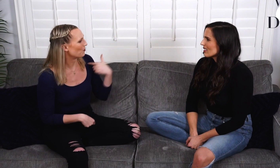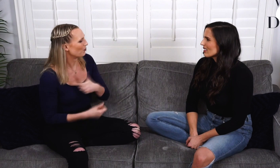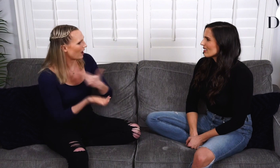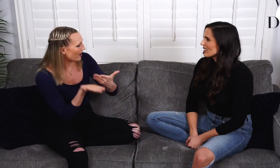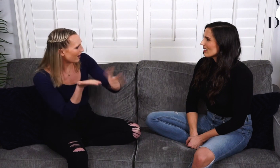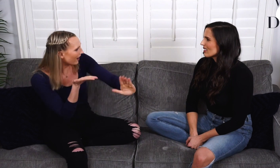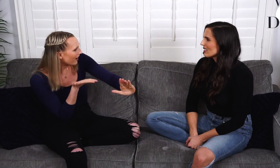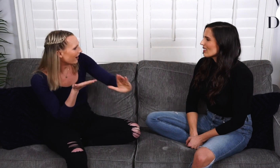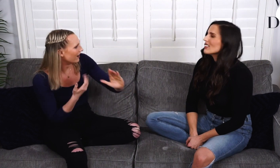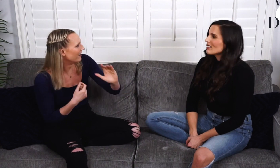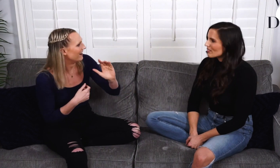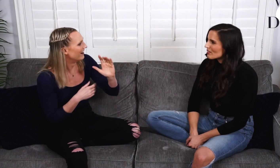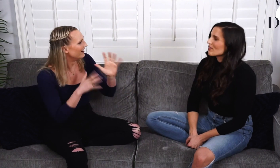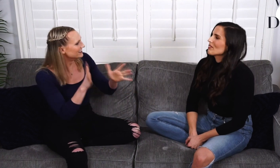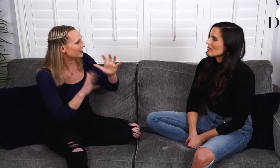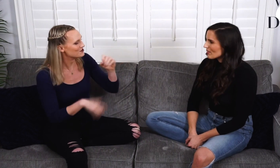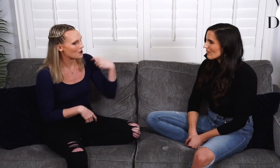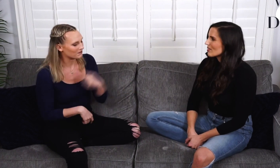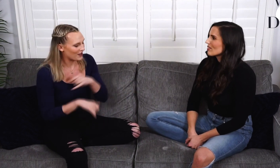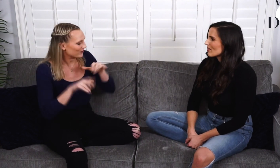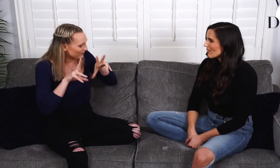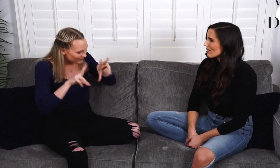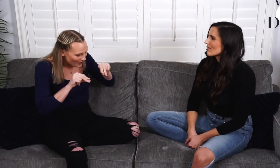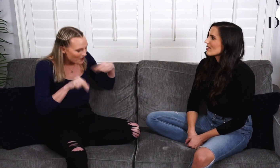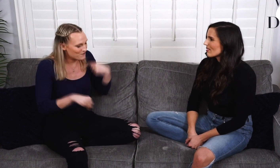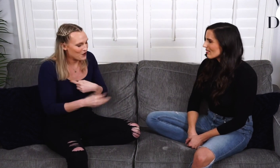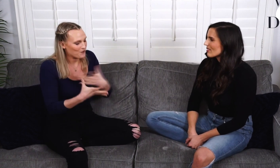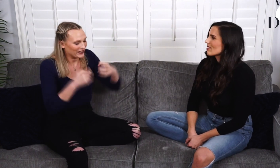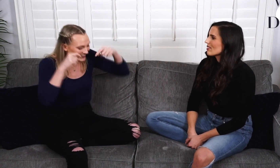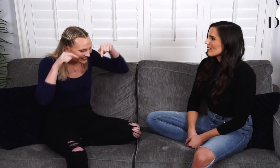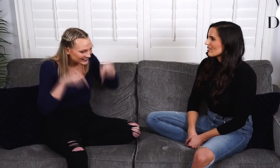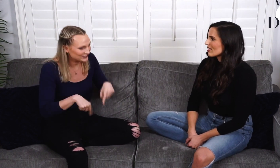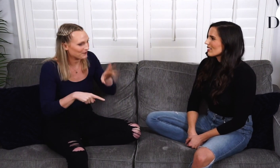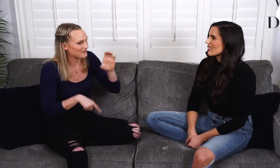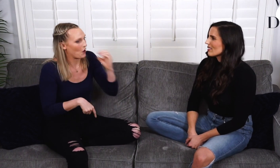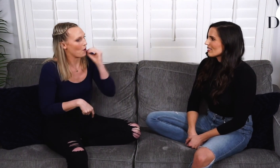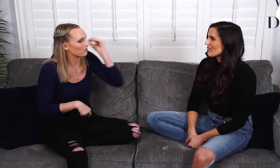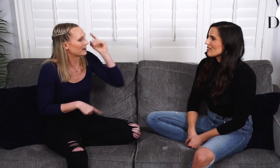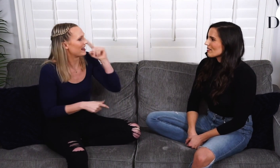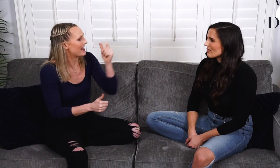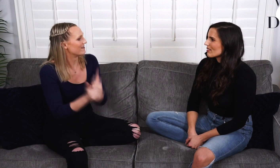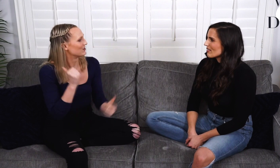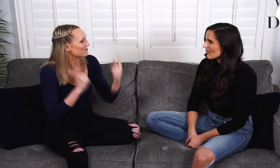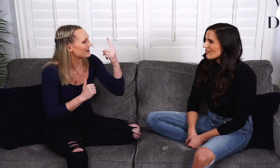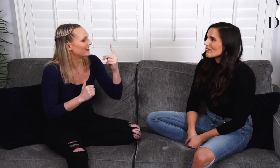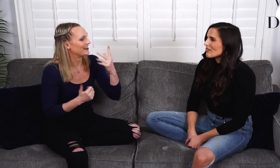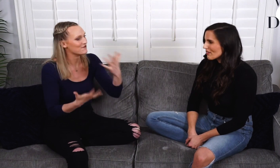were rejecting and so we're like, you know, what? No, we want this to be a home for everyone.